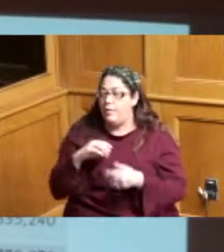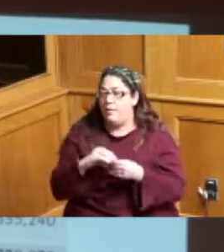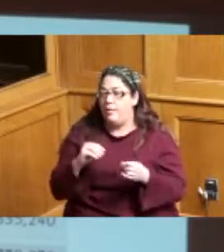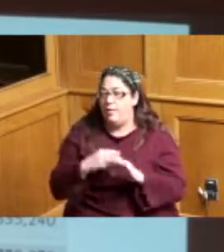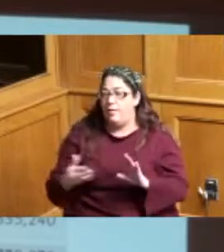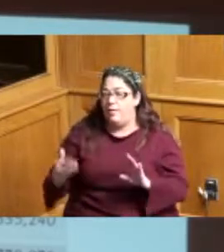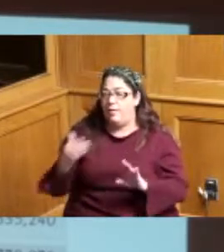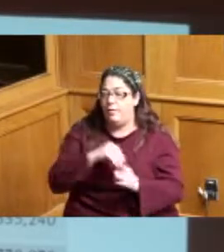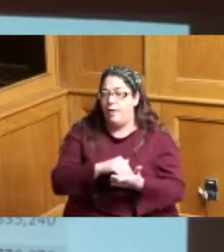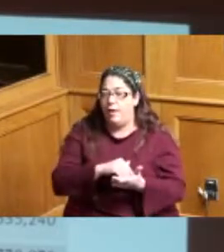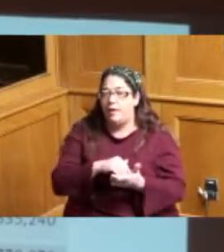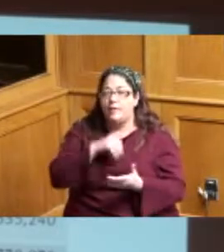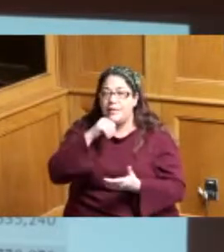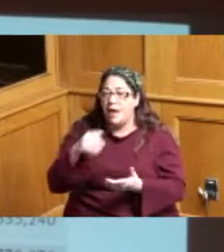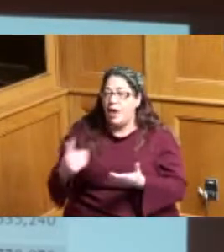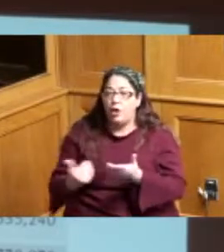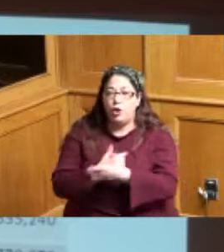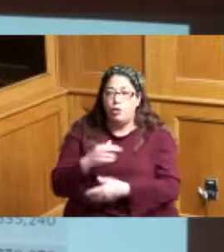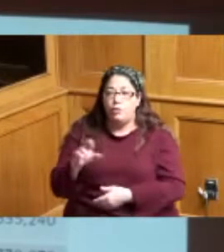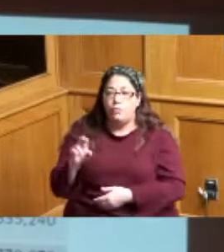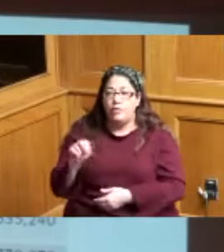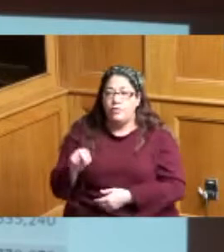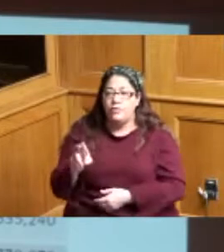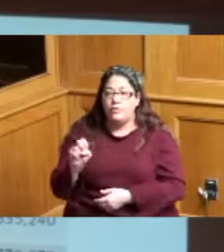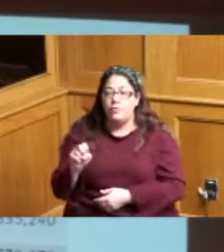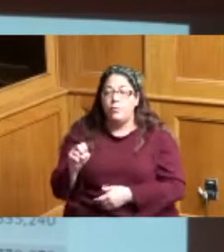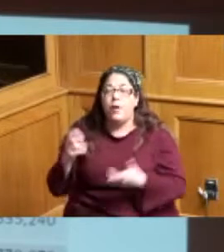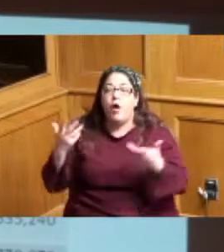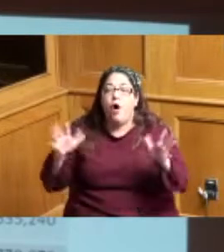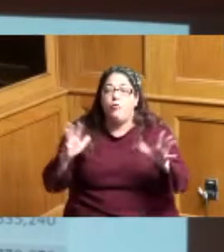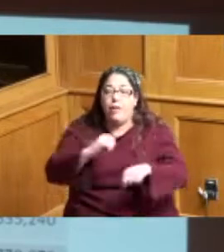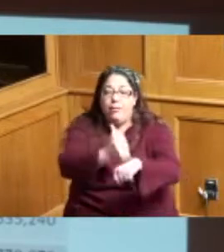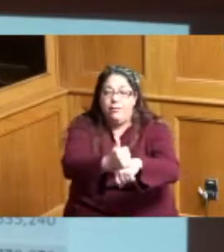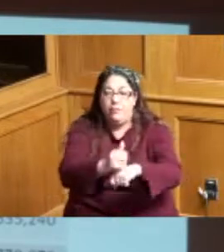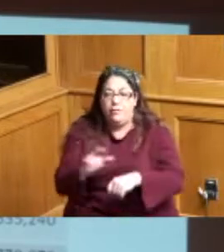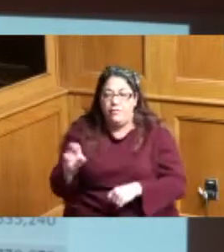not for new revenue but this is to really take the existing revenue recover it in slightly different